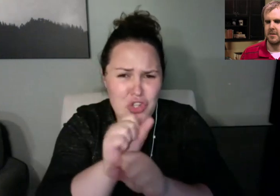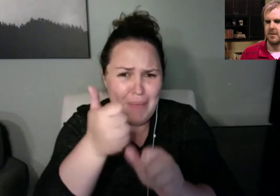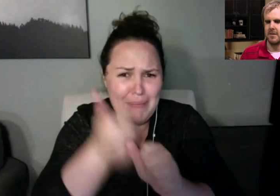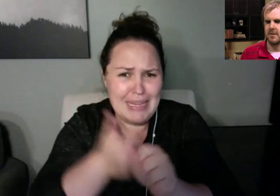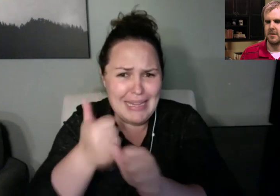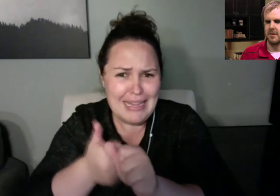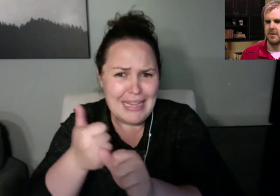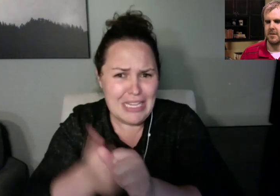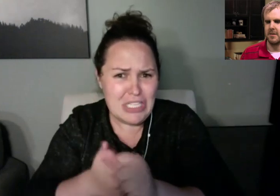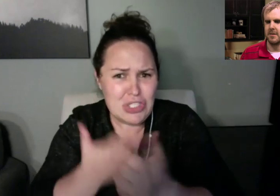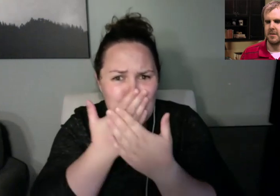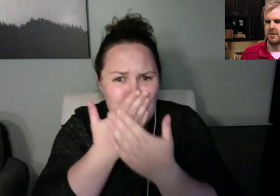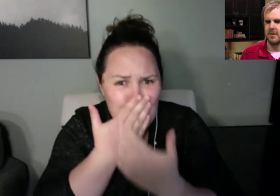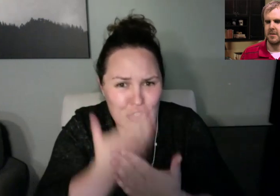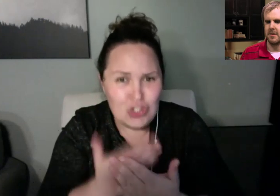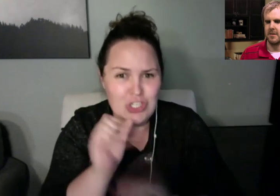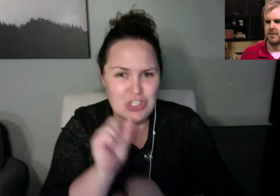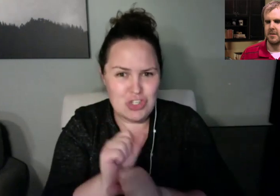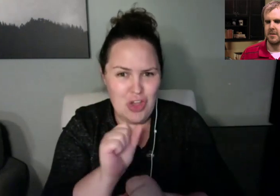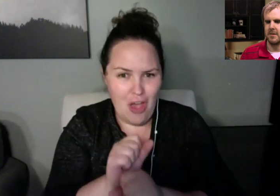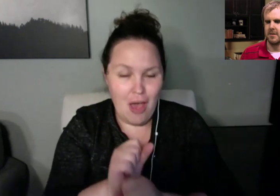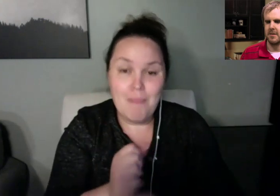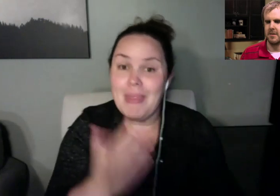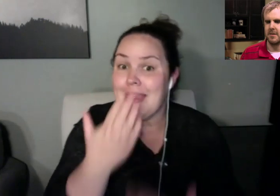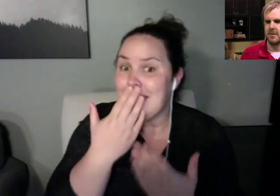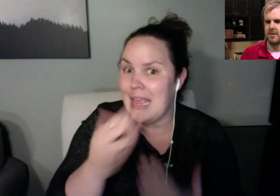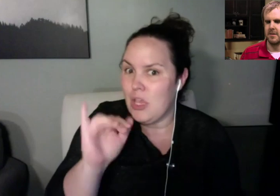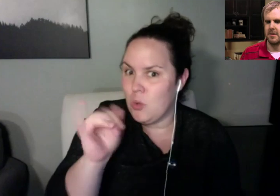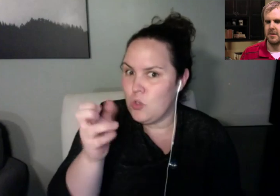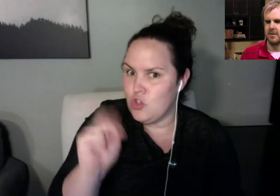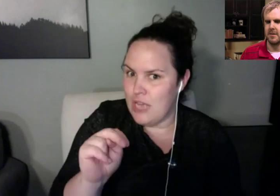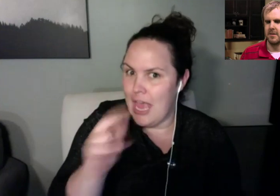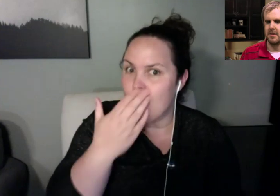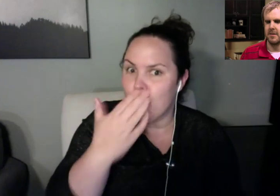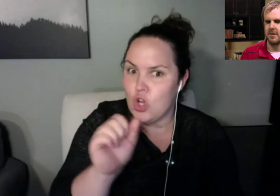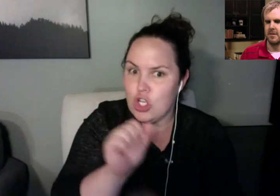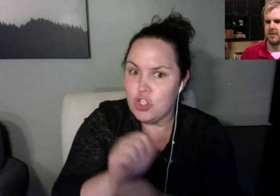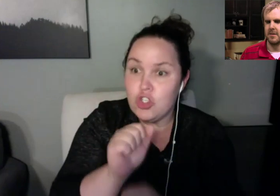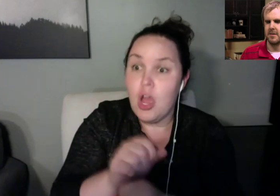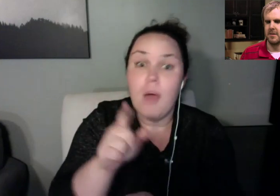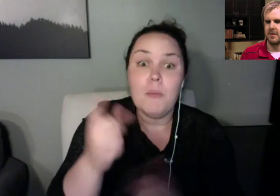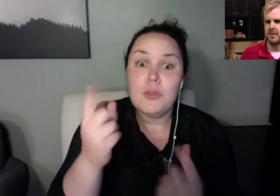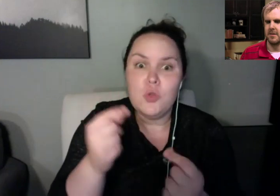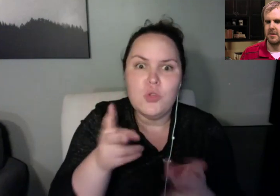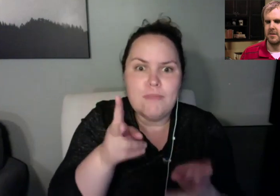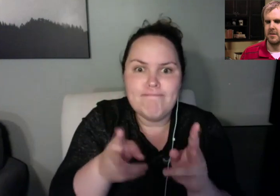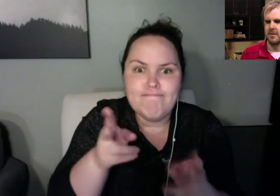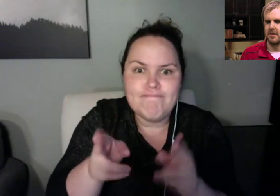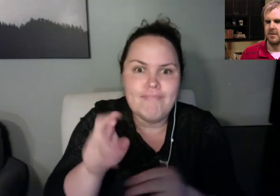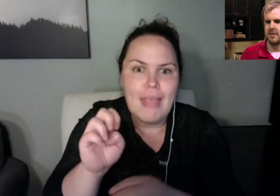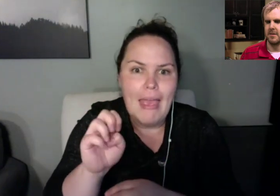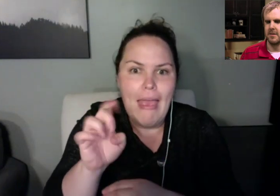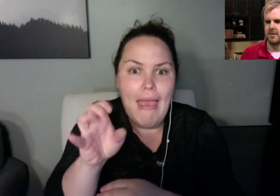And great job by Jen in editing the video. All right.